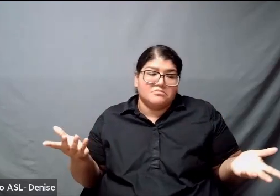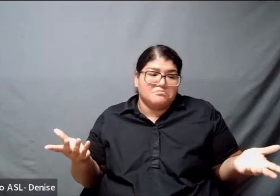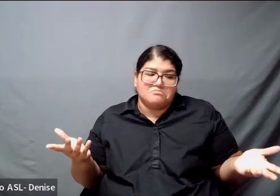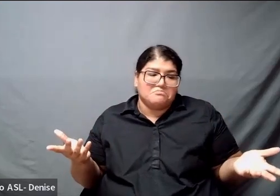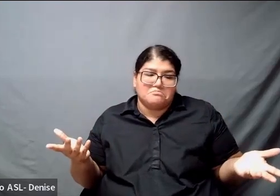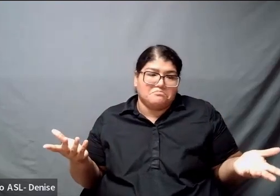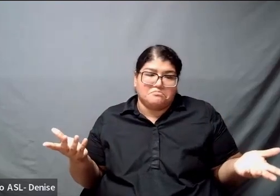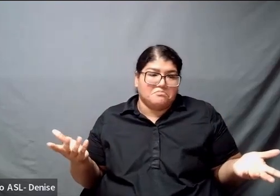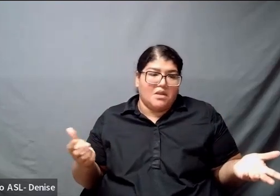it wouldn't be the same way.